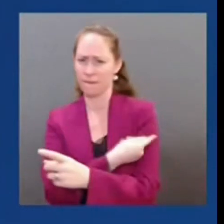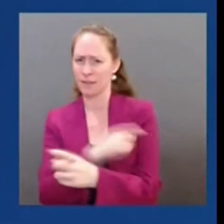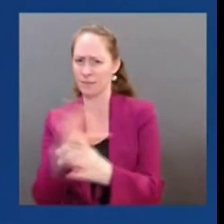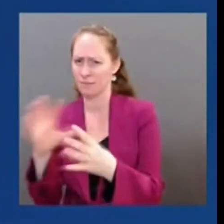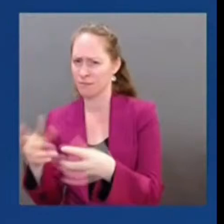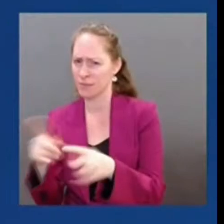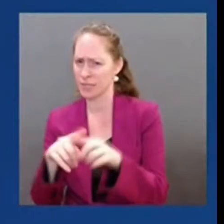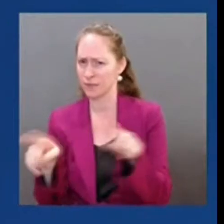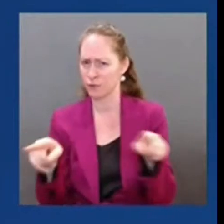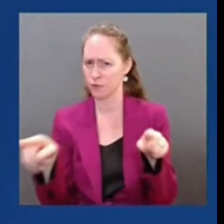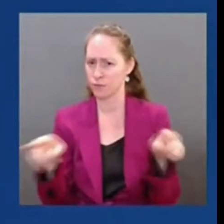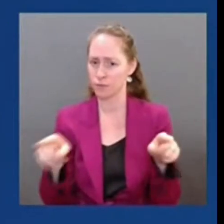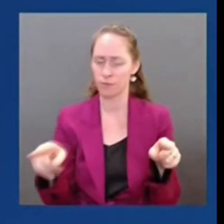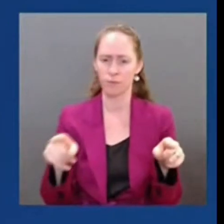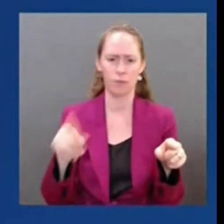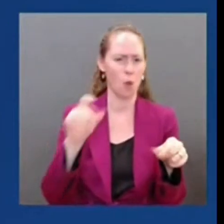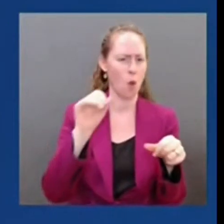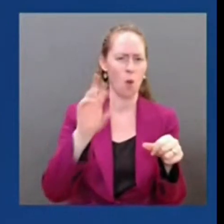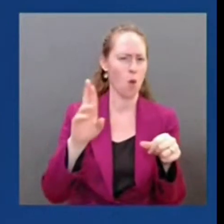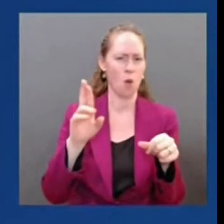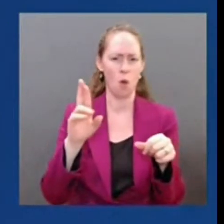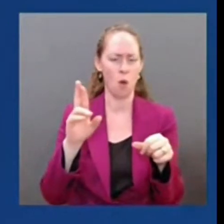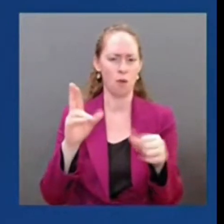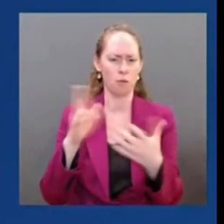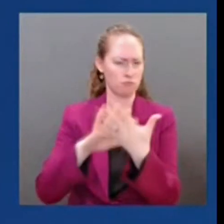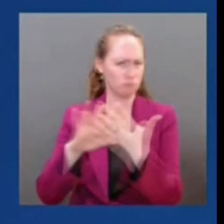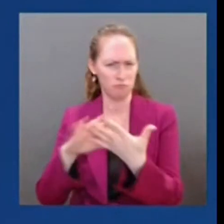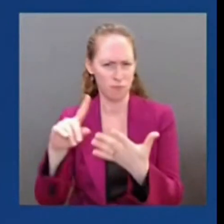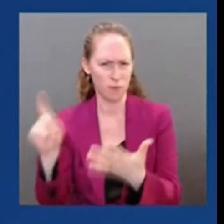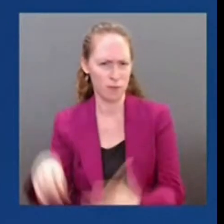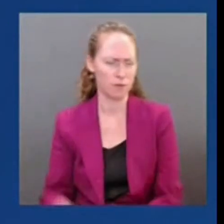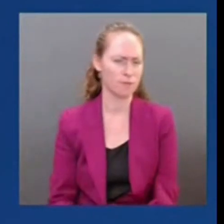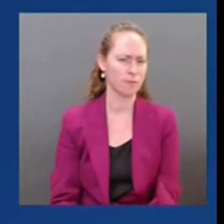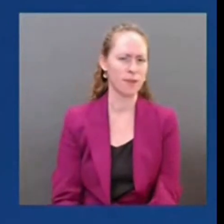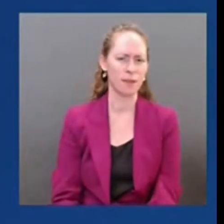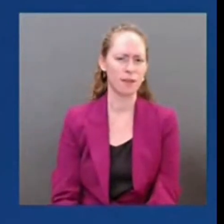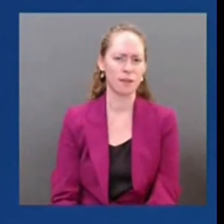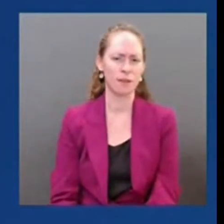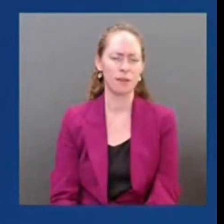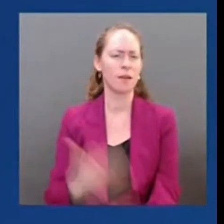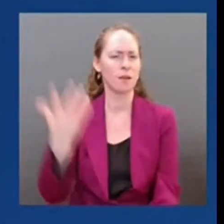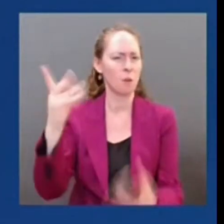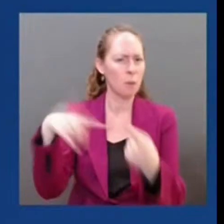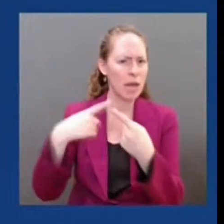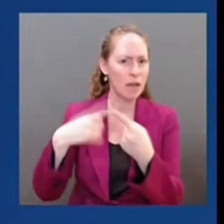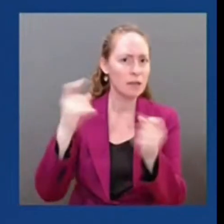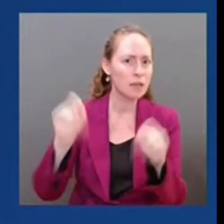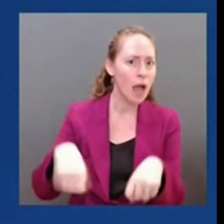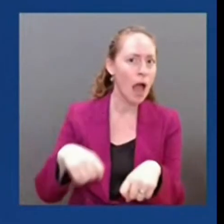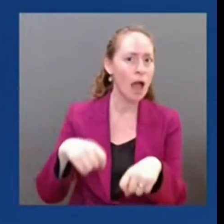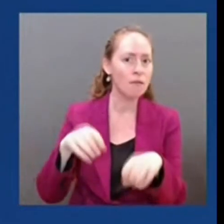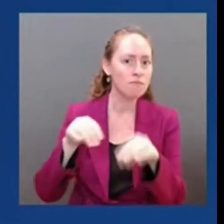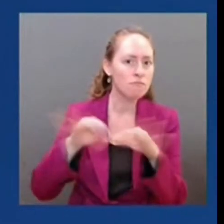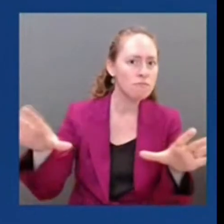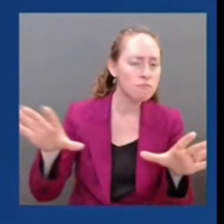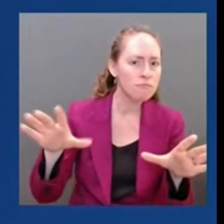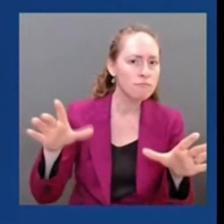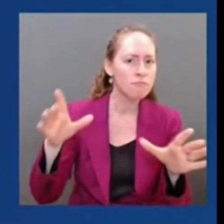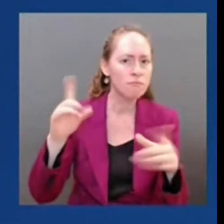CIRCLE BACK TO THE QUESTION OF ORDERING THE VACCINE IN FACT THAT BECOMES AVAILABLE.